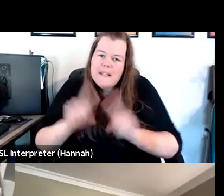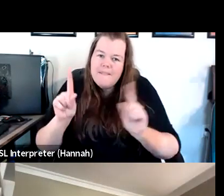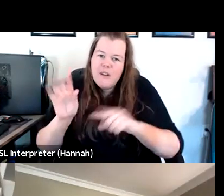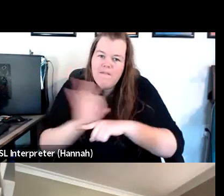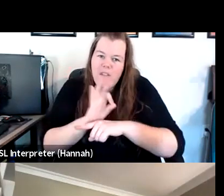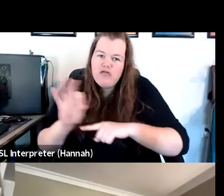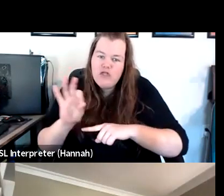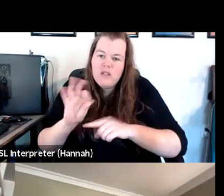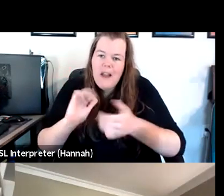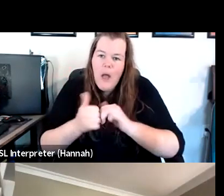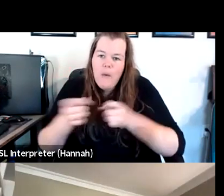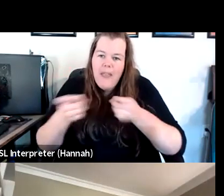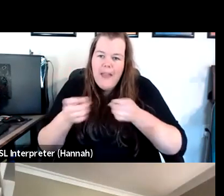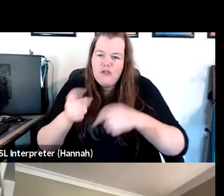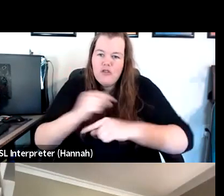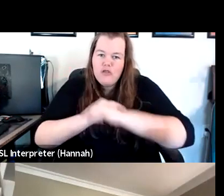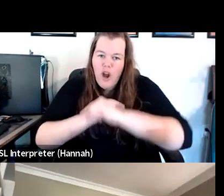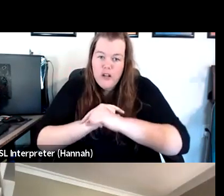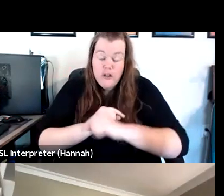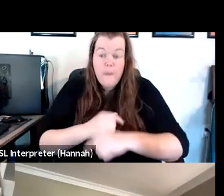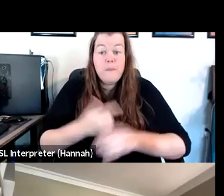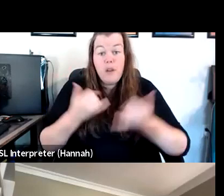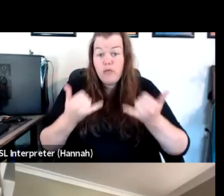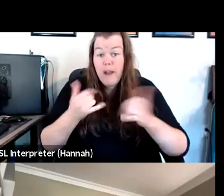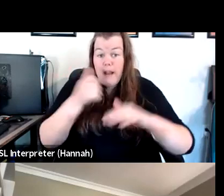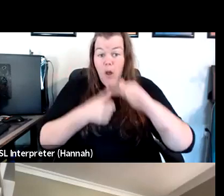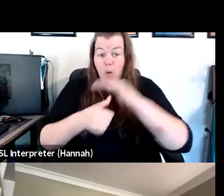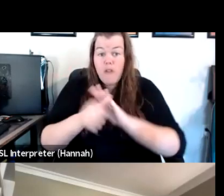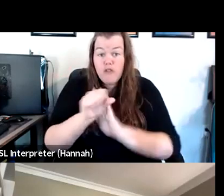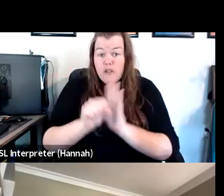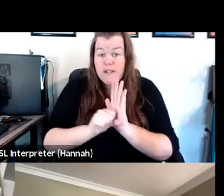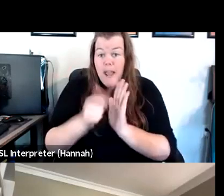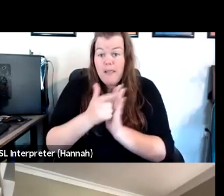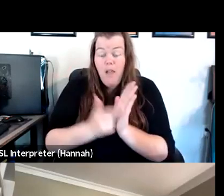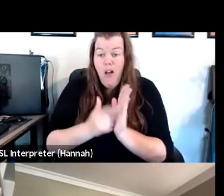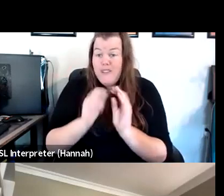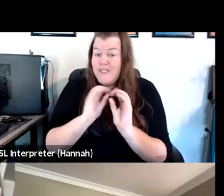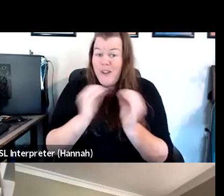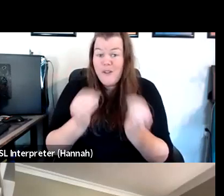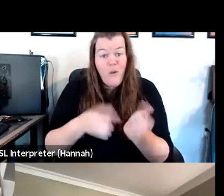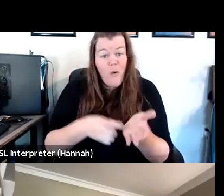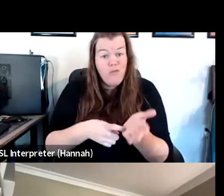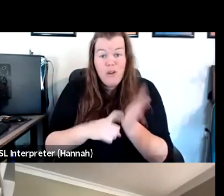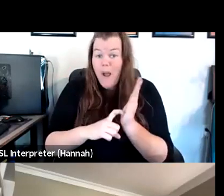guardianship actions and presently under our state laws there's no requirement for a criminal